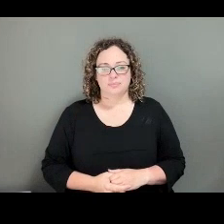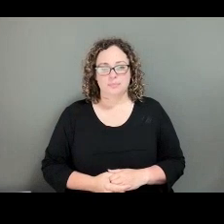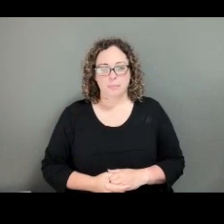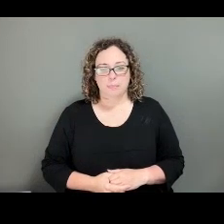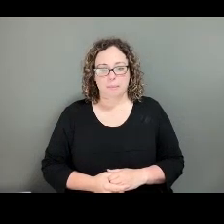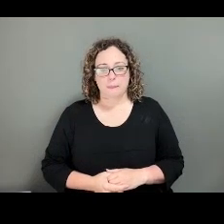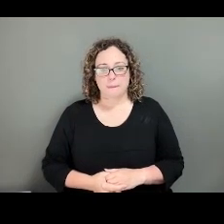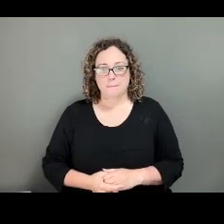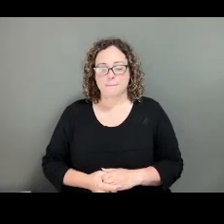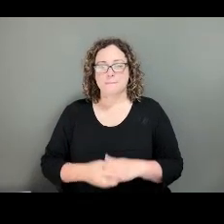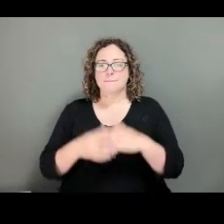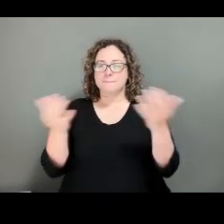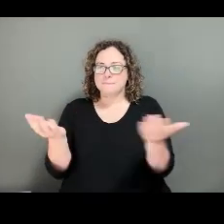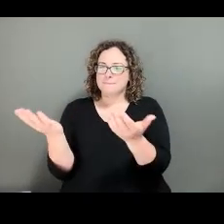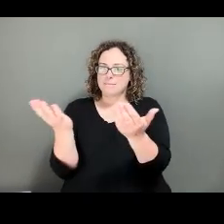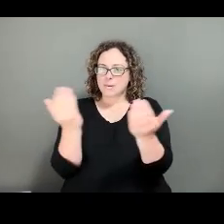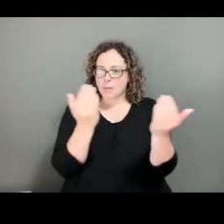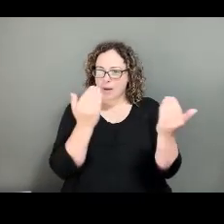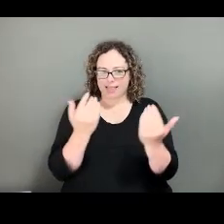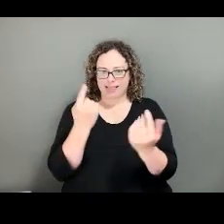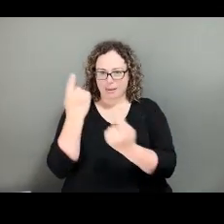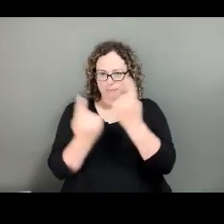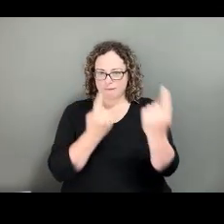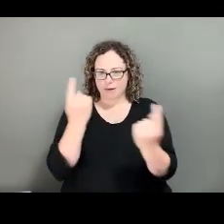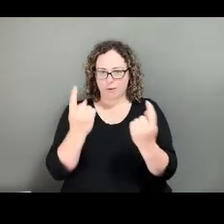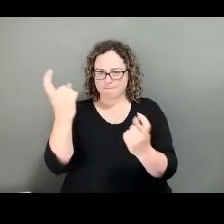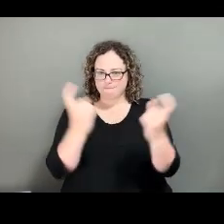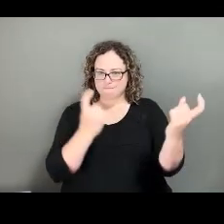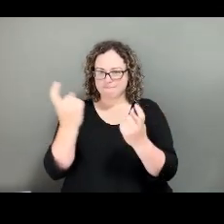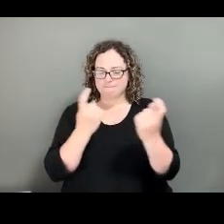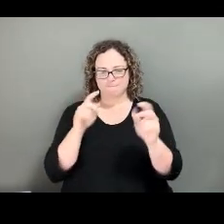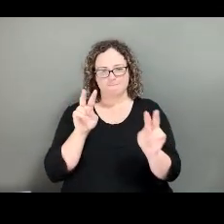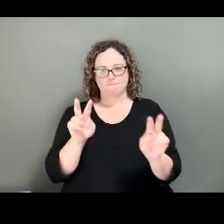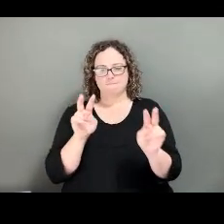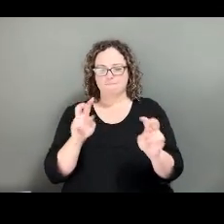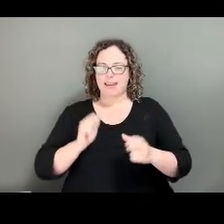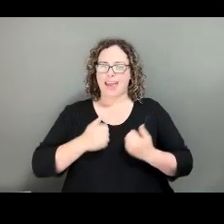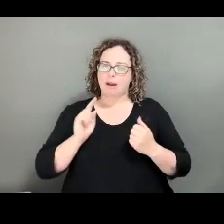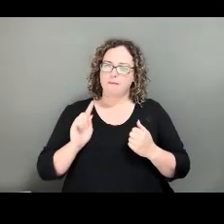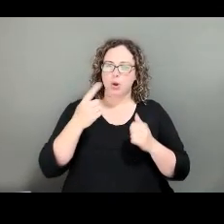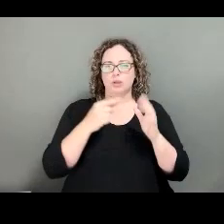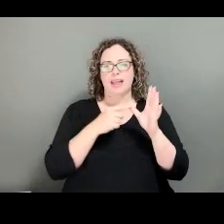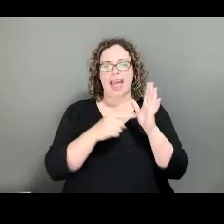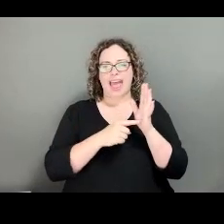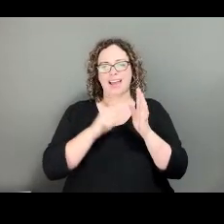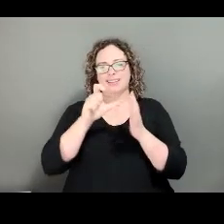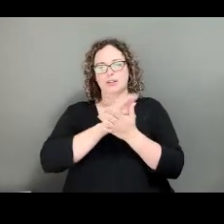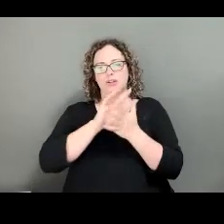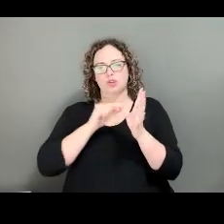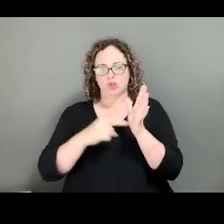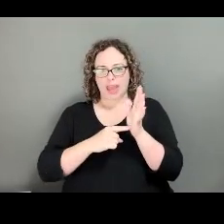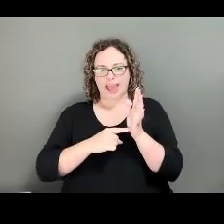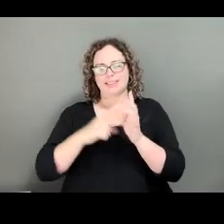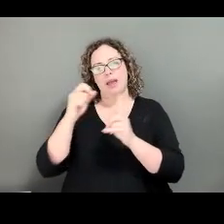Yeah. Welcome, everyone, to our very first, AT Chat PowerPoint party.